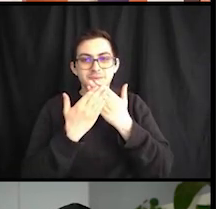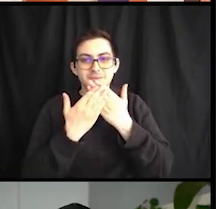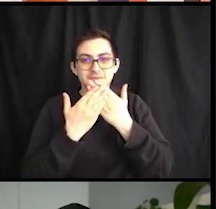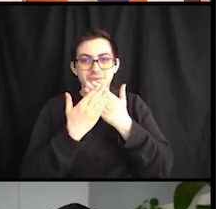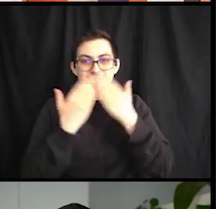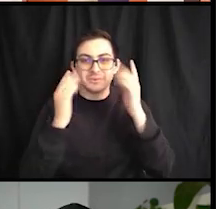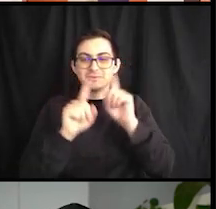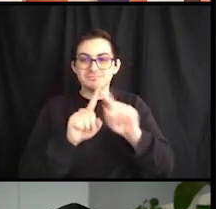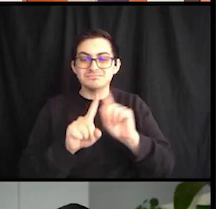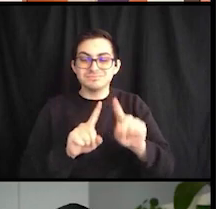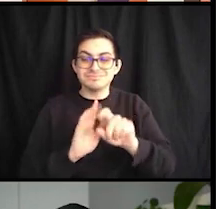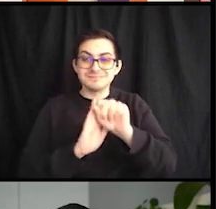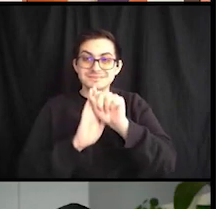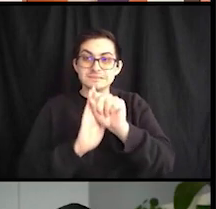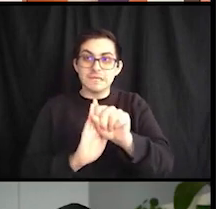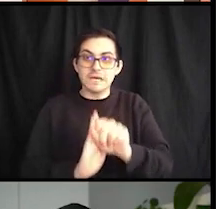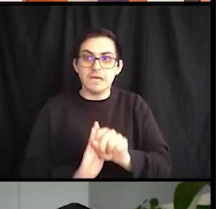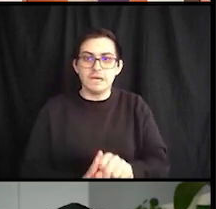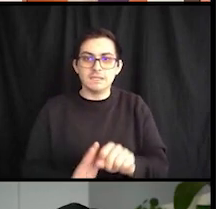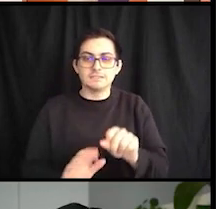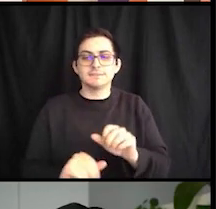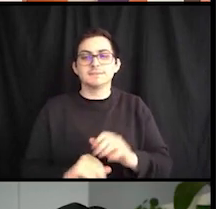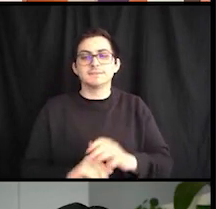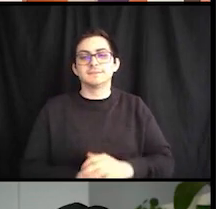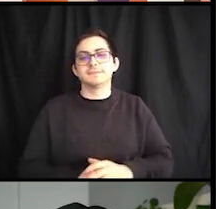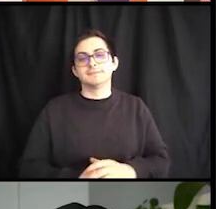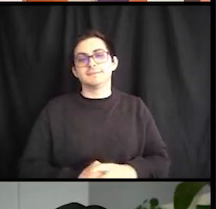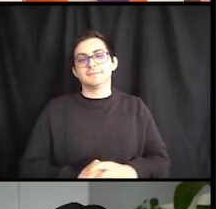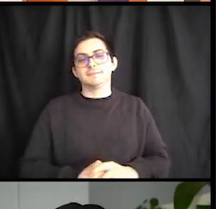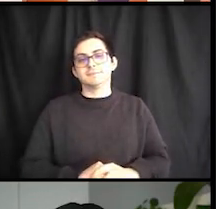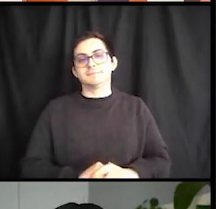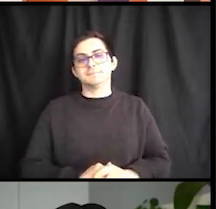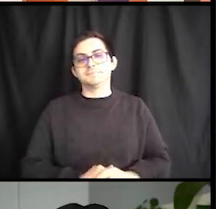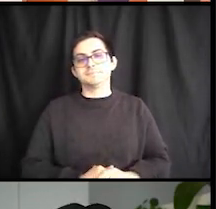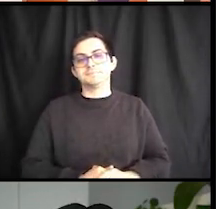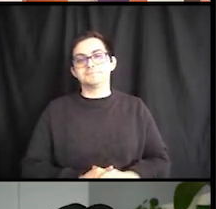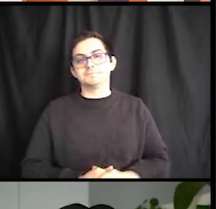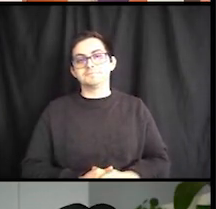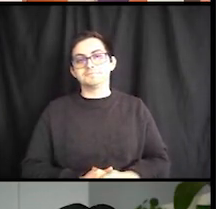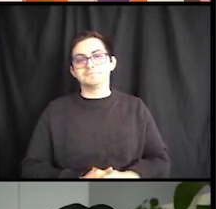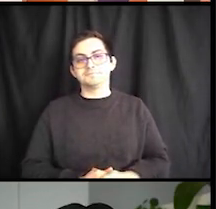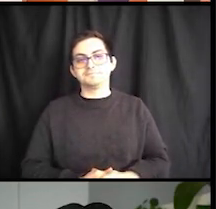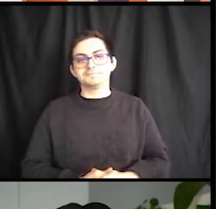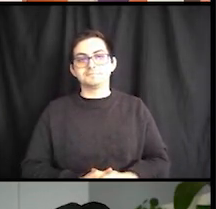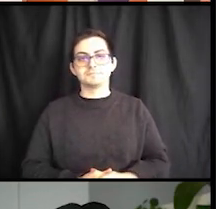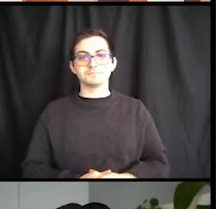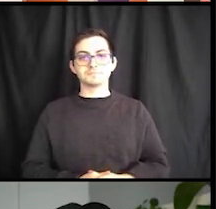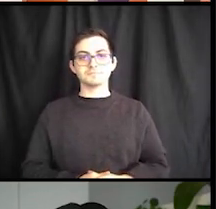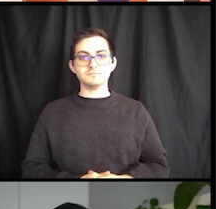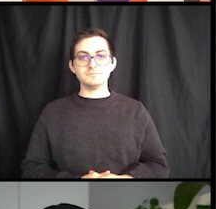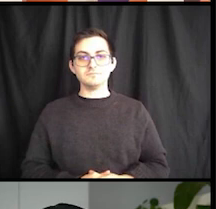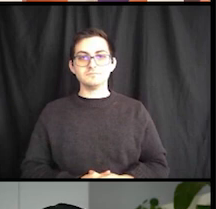All right so let's say we've been in this script for a while and we've made iterations of this design. And I think the next step in the journey